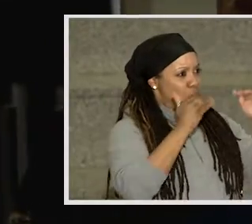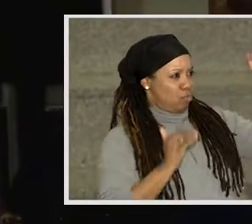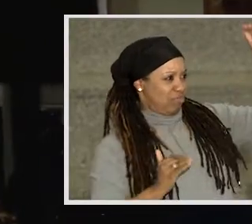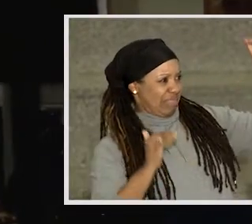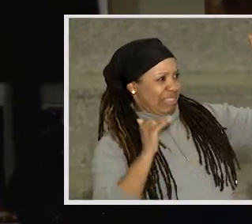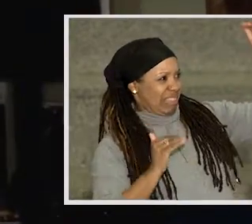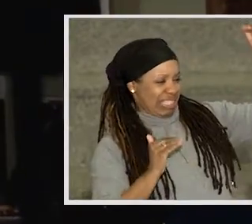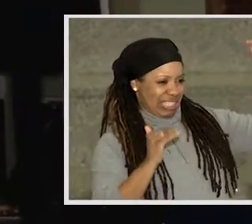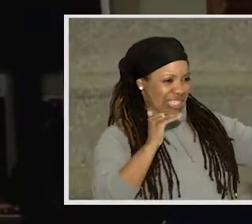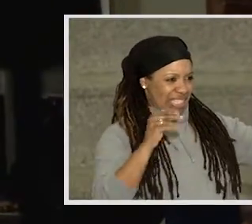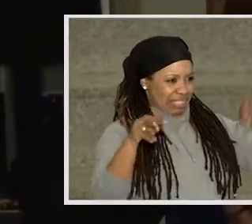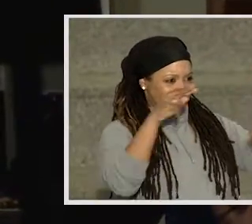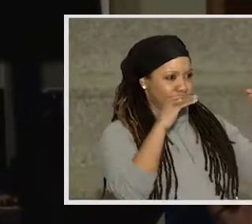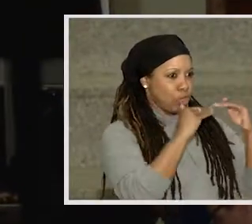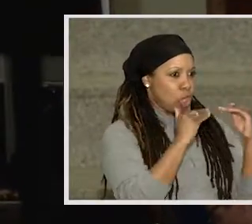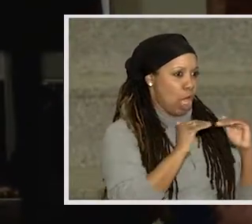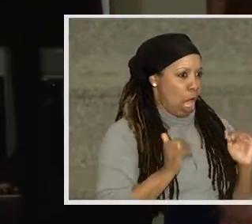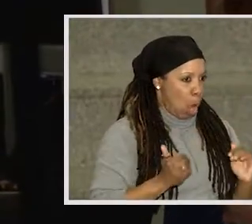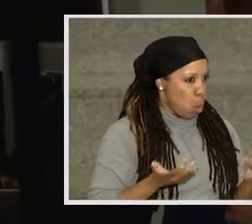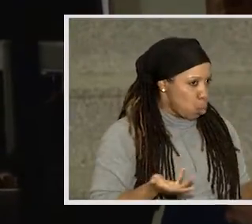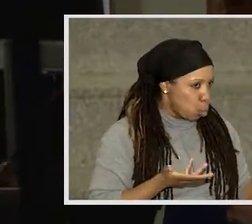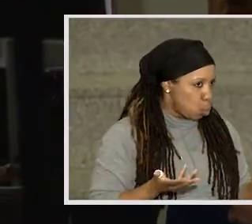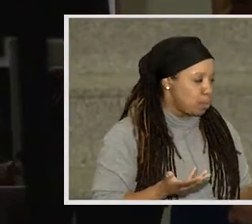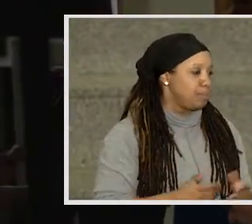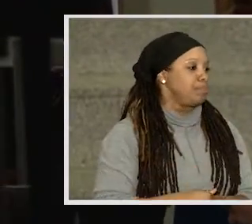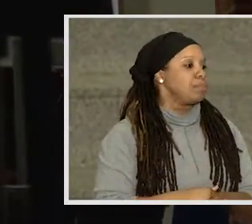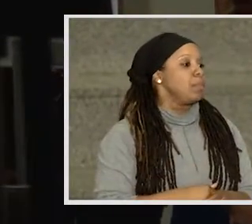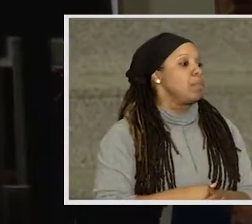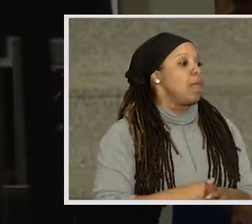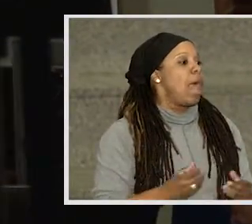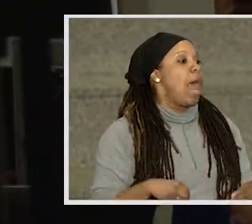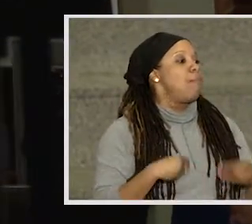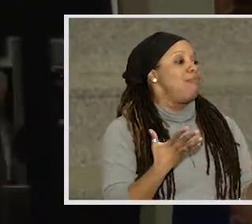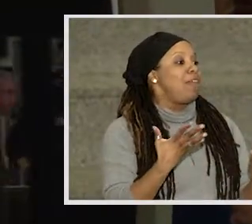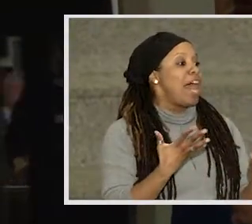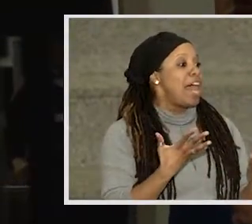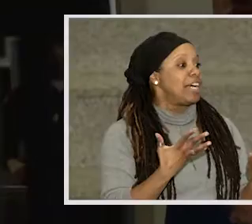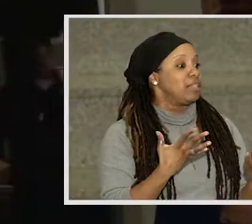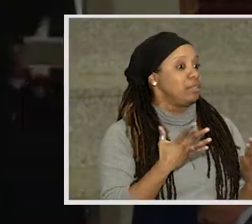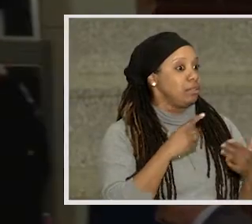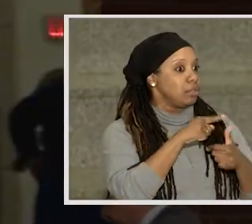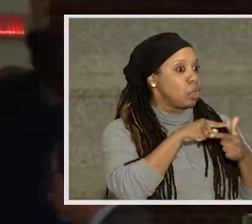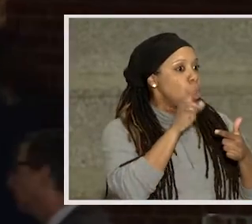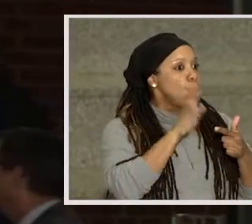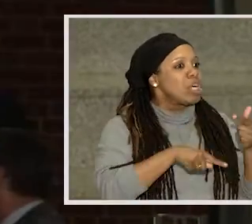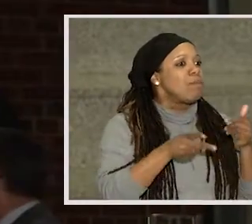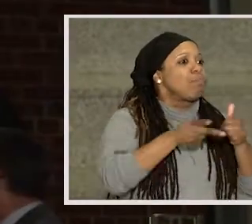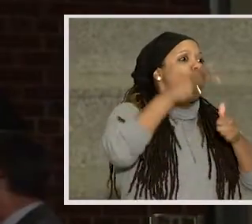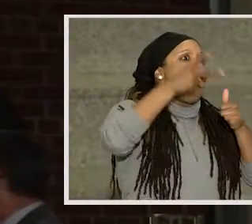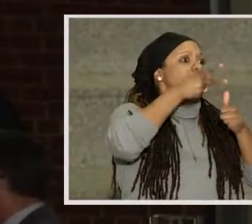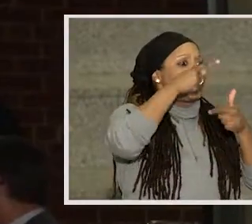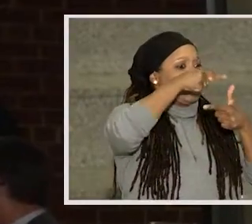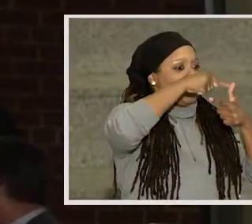OPPORTUNITIES FOR PEOPLE, PROVIDING OPPORTUNITIES FOR THEM TO ADVANCE, PROVIDING AMENITIES FOR COMMUNITIES, THAT IS HOW WE